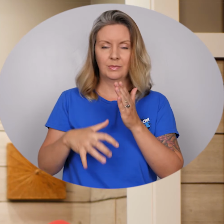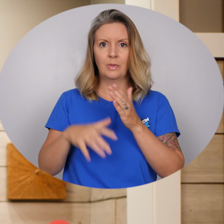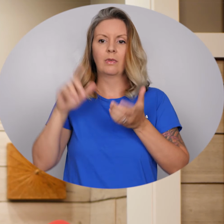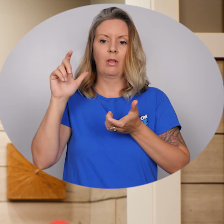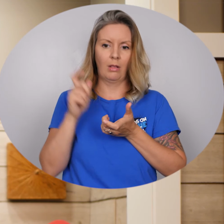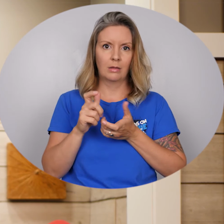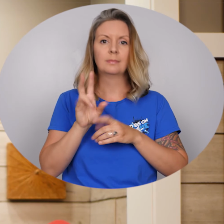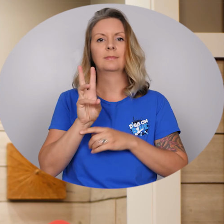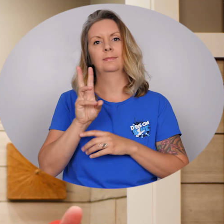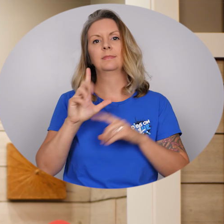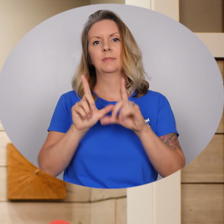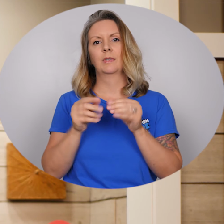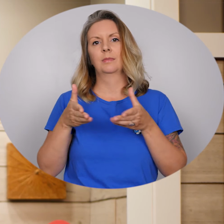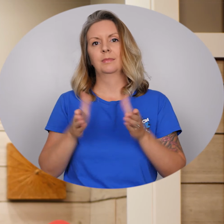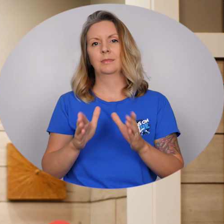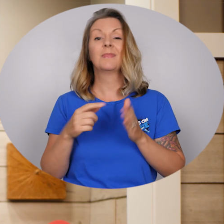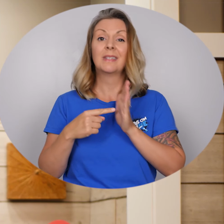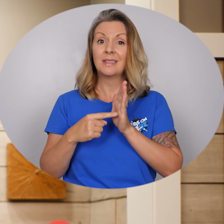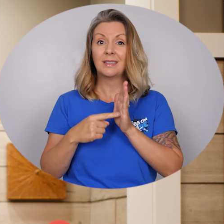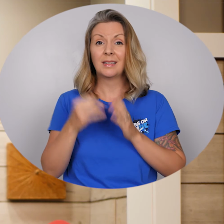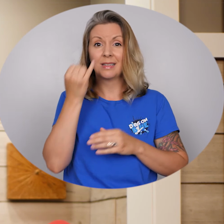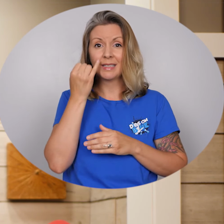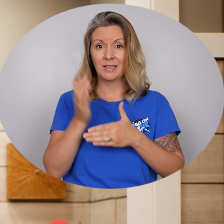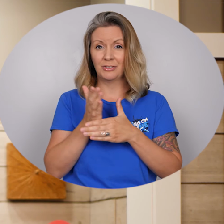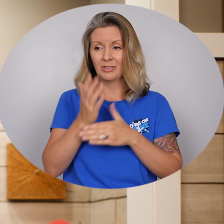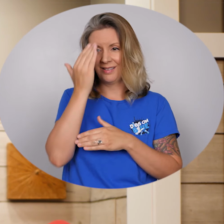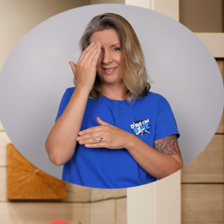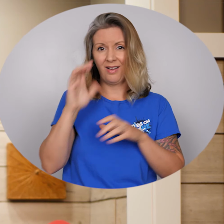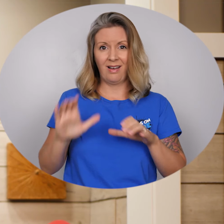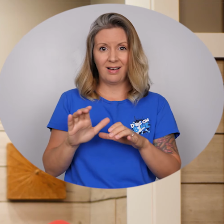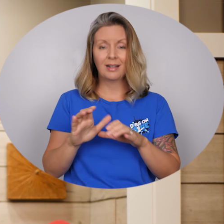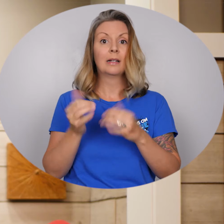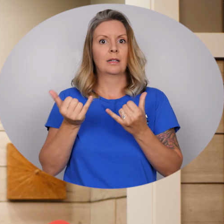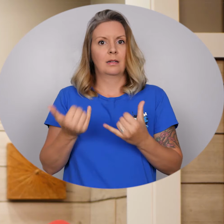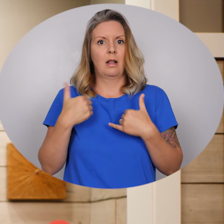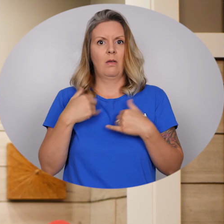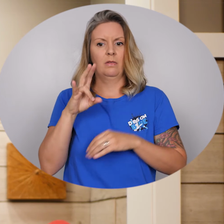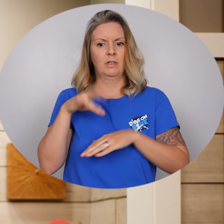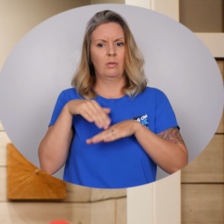to six. For example, if sharing knowledge caused one player to have more than 6 cards